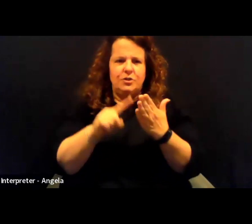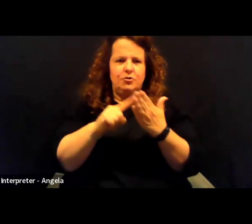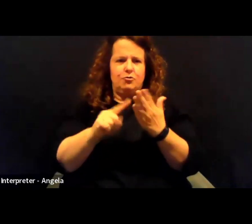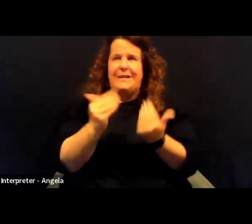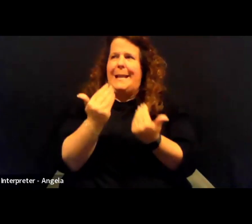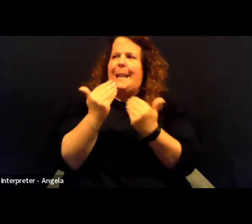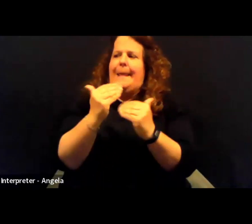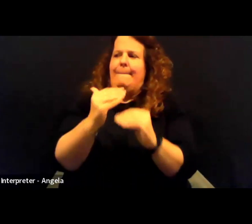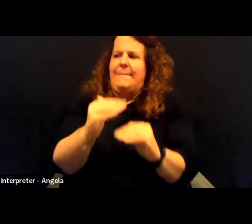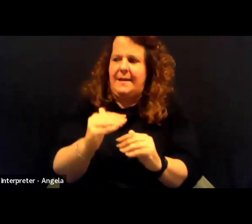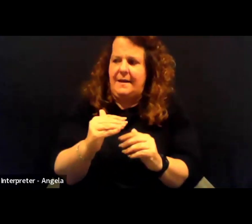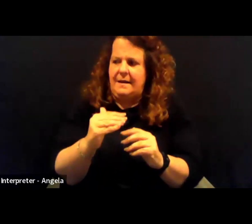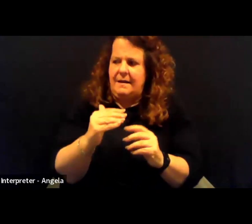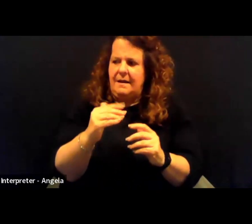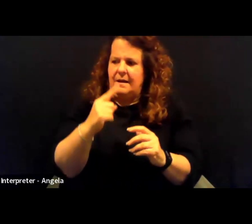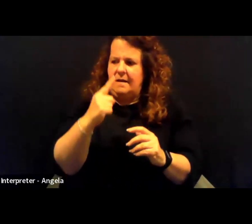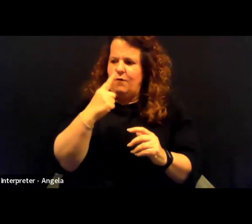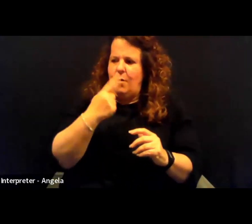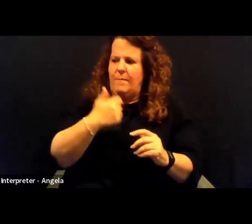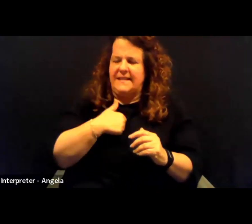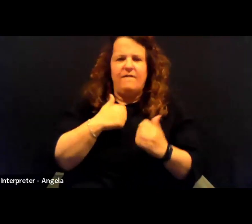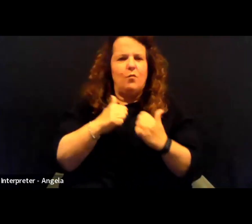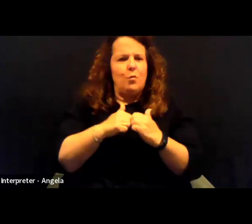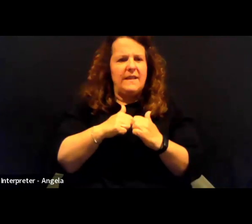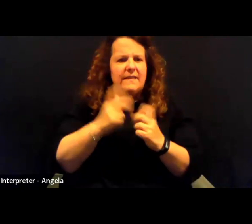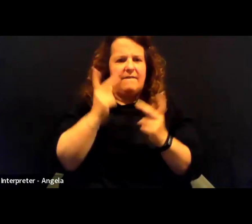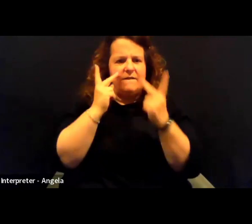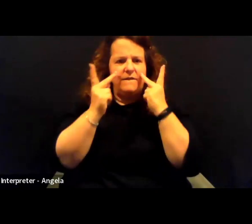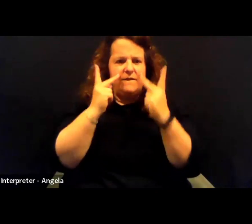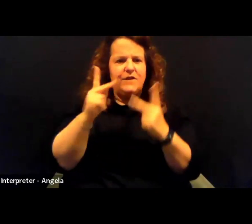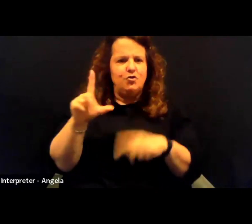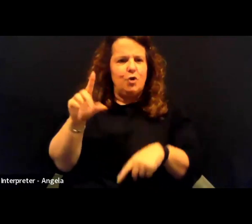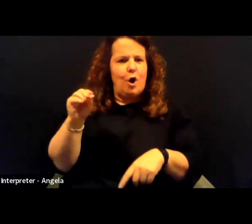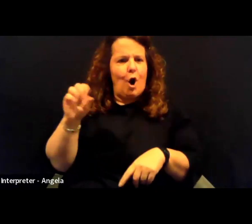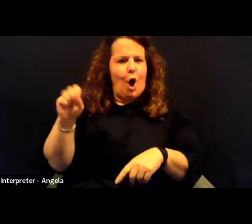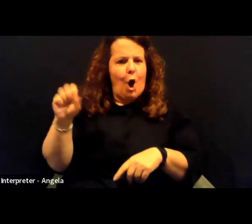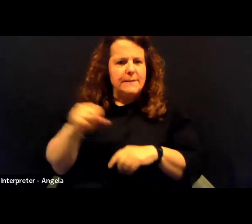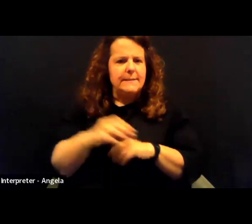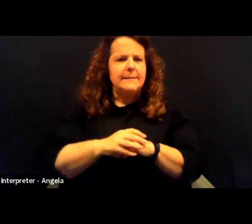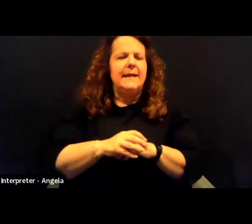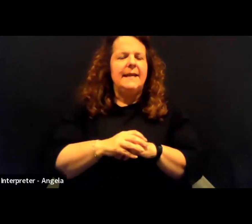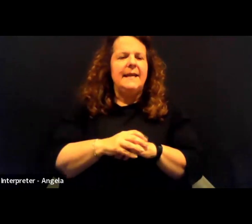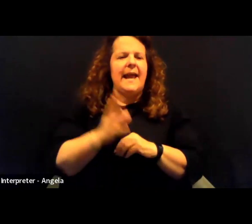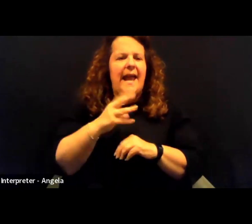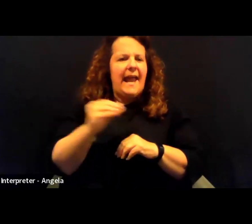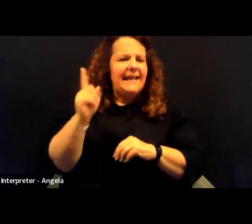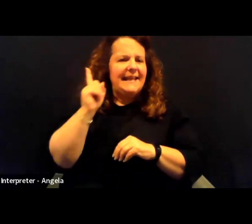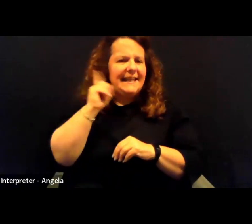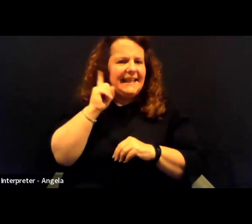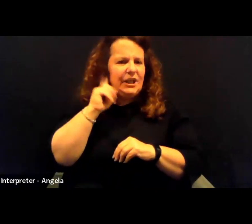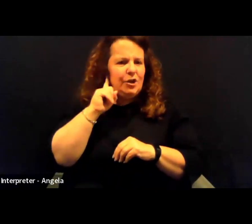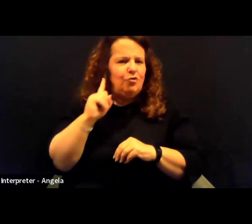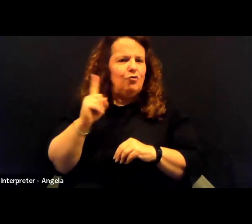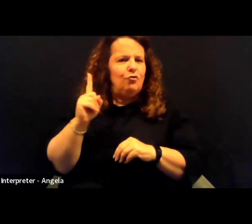people with, with, with the vision loss and, hearing, hearing, combined hearing and vision loss.